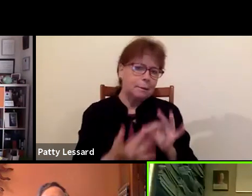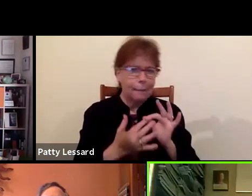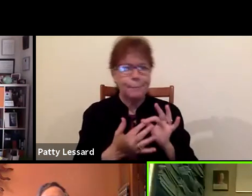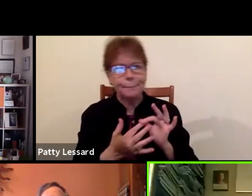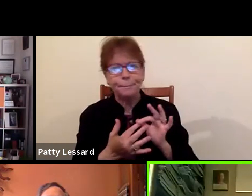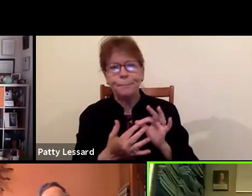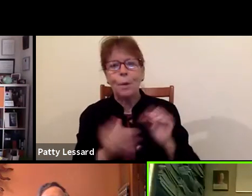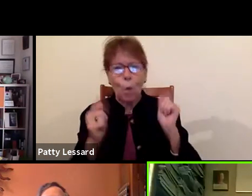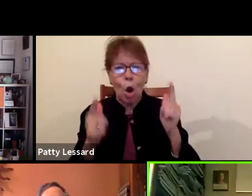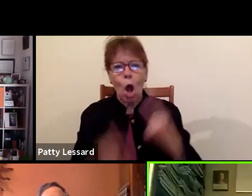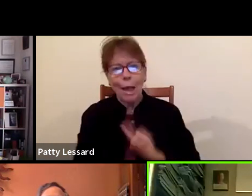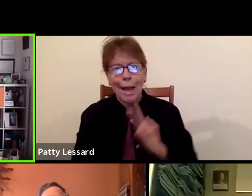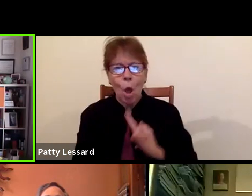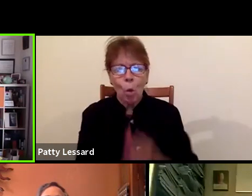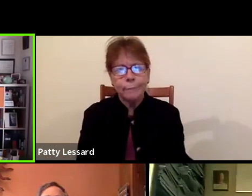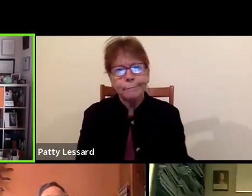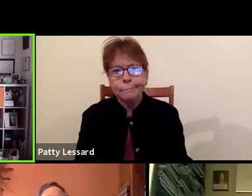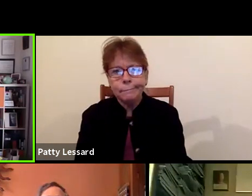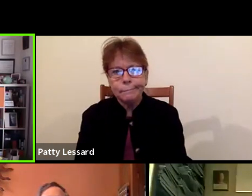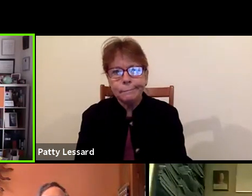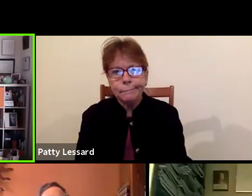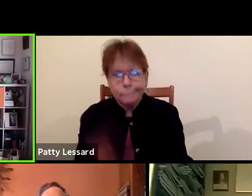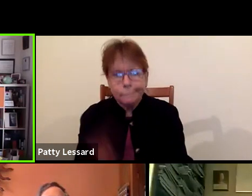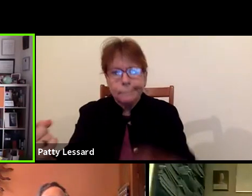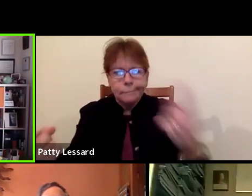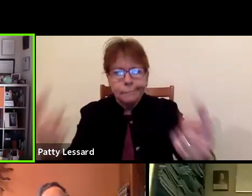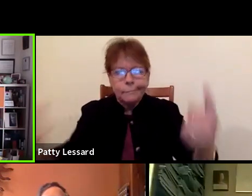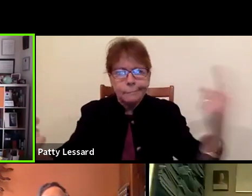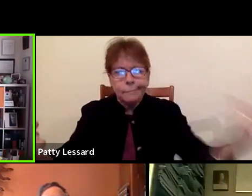BayCHI. July, center of the summer.